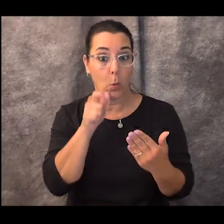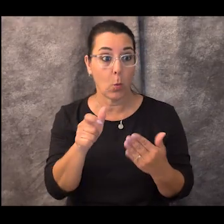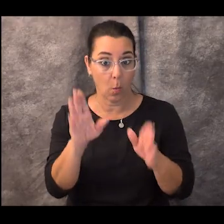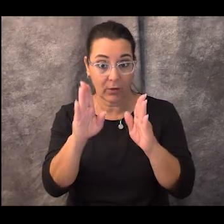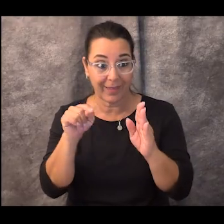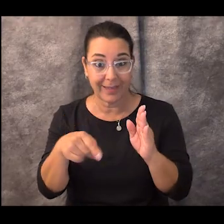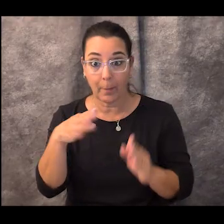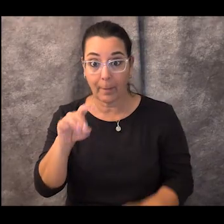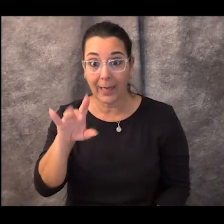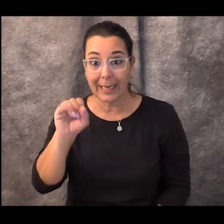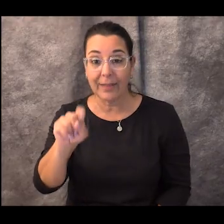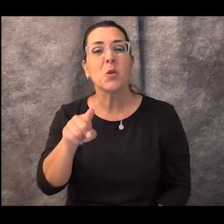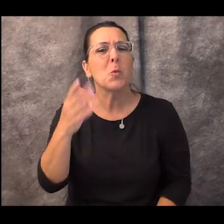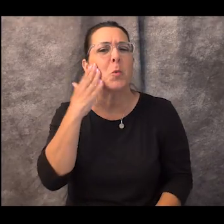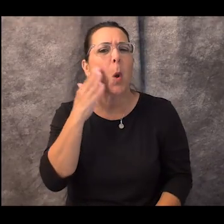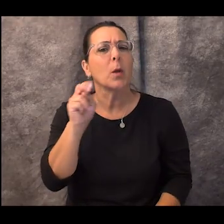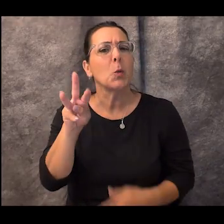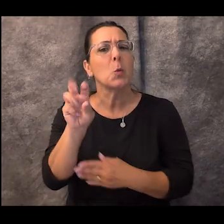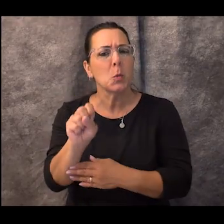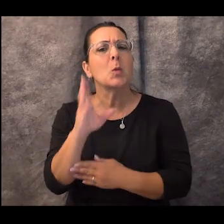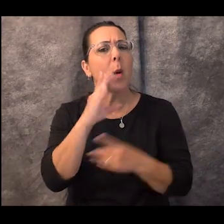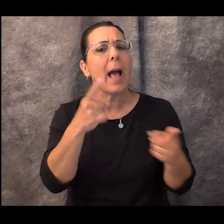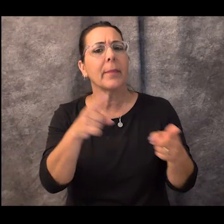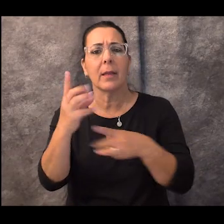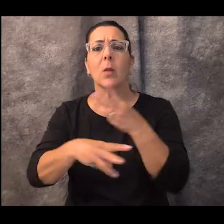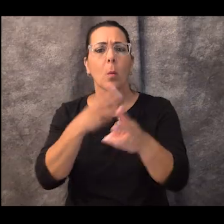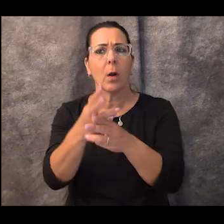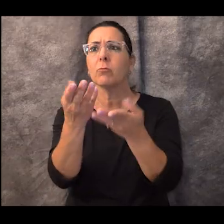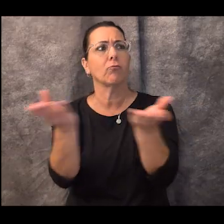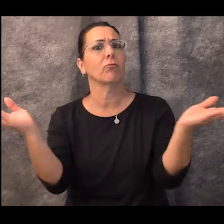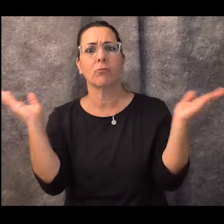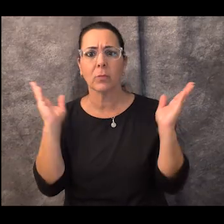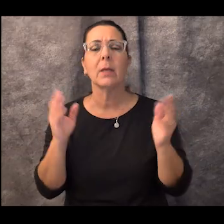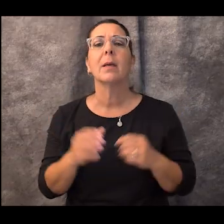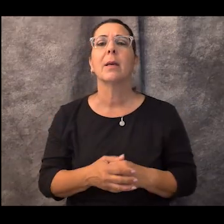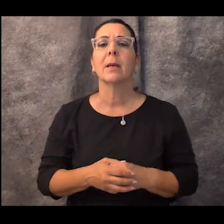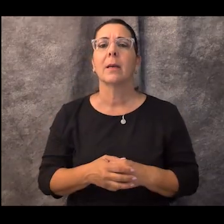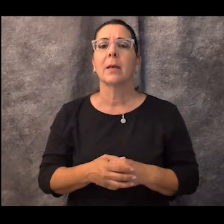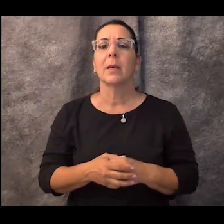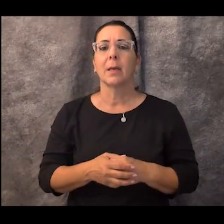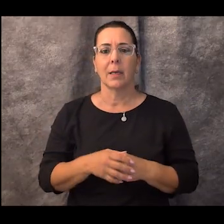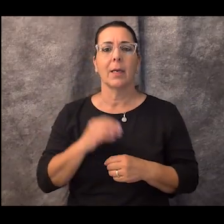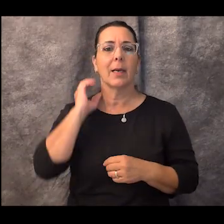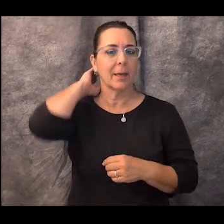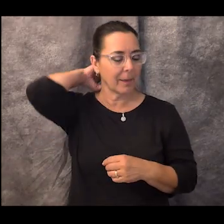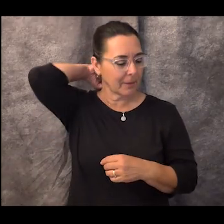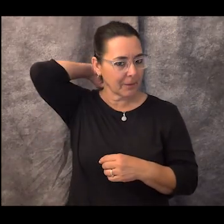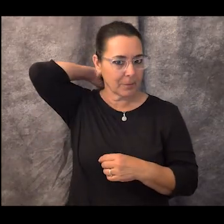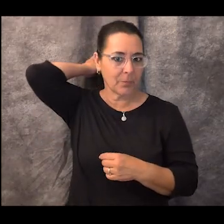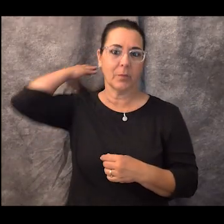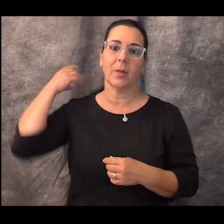You know, they kind of know what's going on in the world. And we know that the, for better or worse, well no, there's no better or worse.